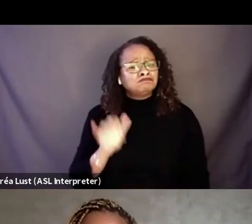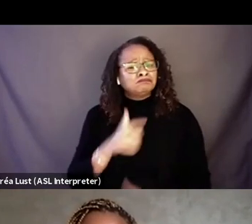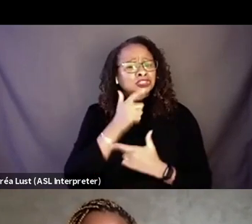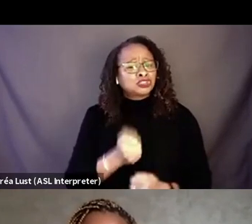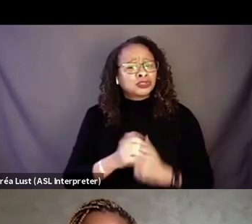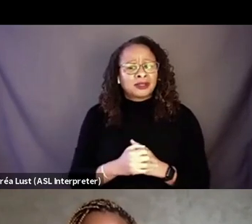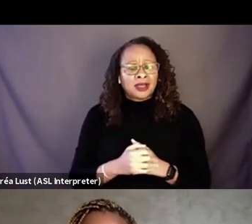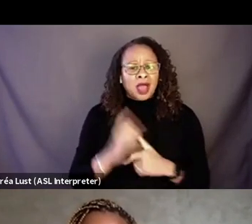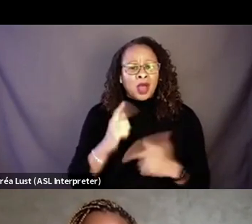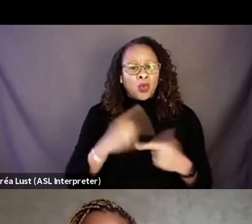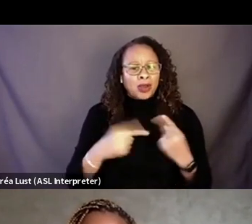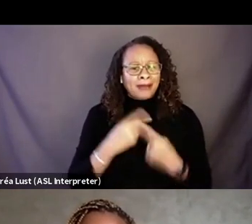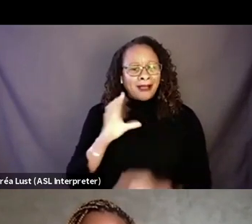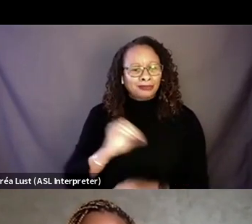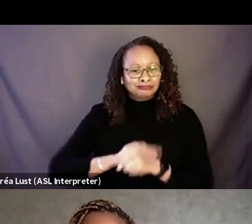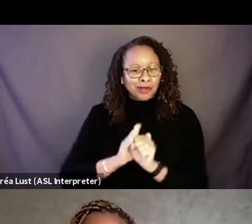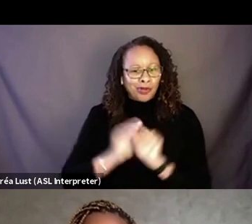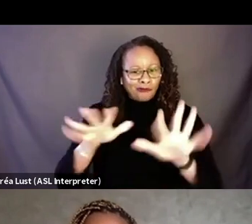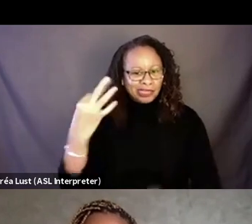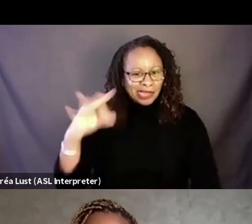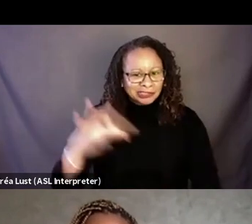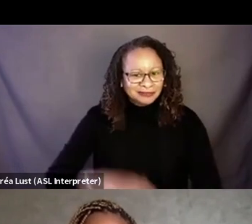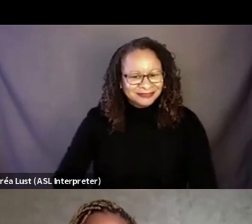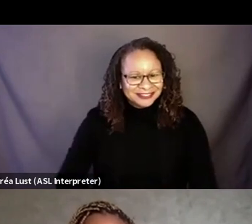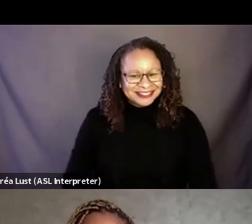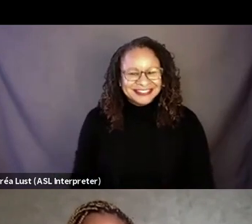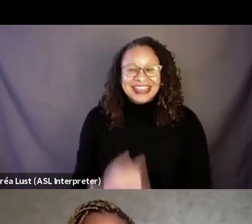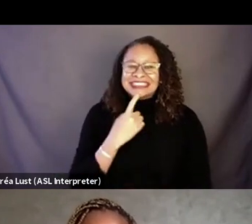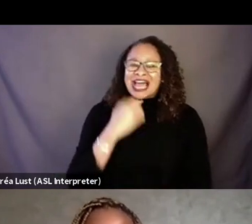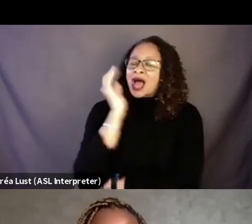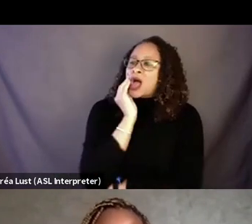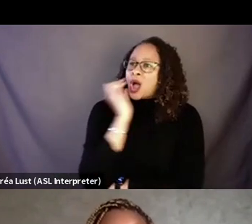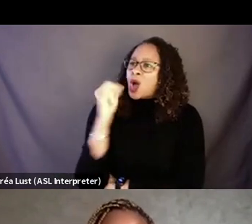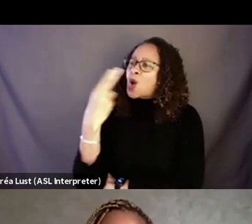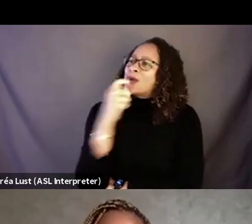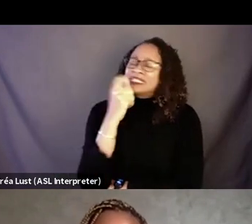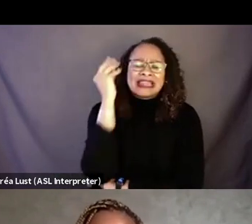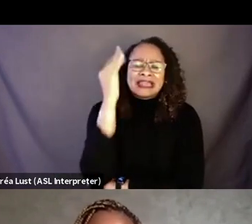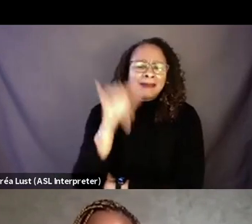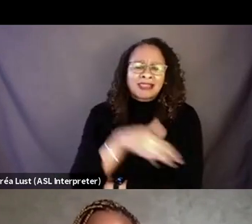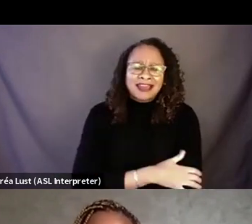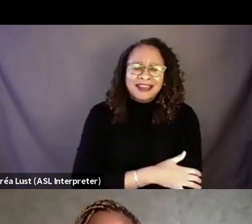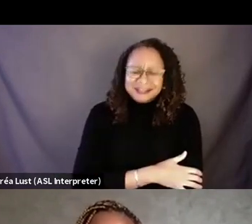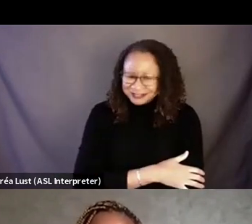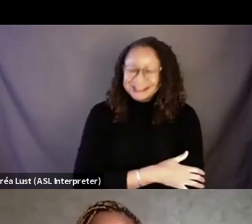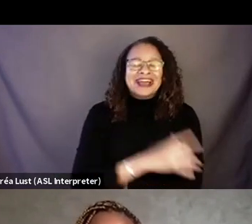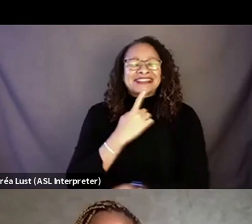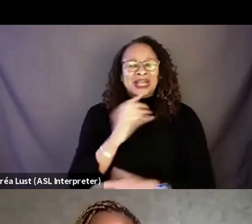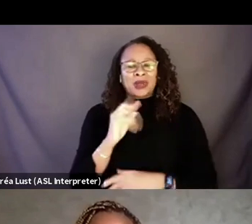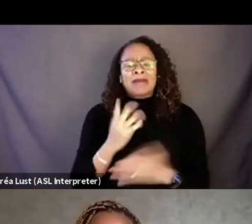What about COVID-19? (chuckles) And she says, "Oh I didn't think about that." She says, " Okay, I guess I won't attend the premiere.